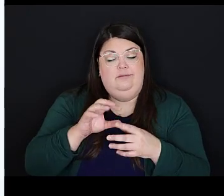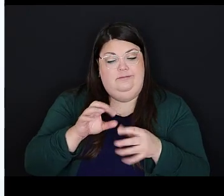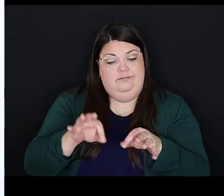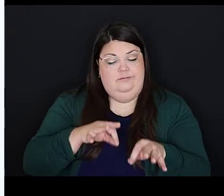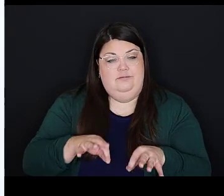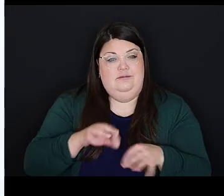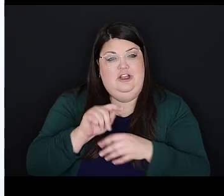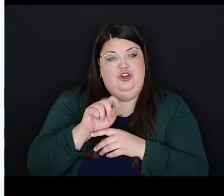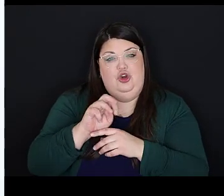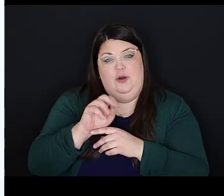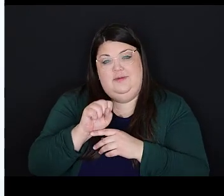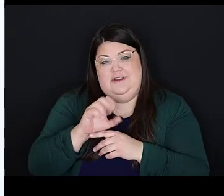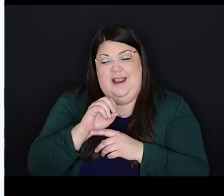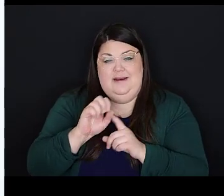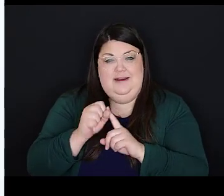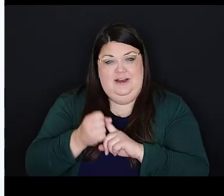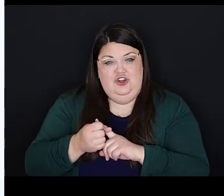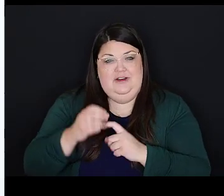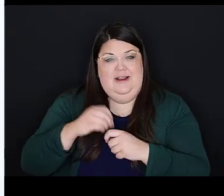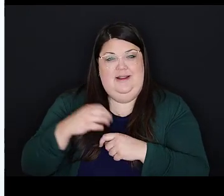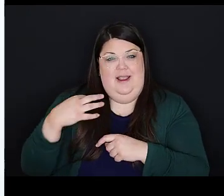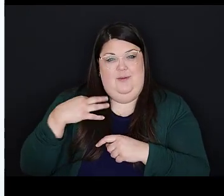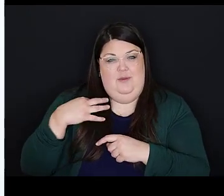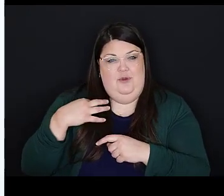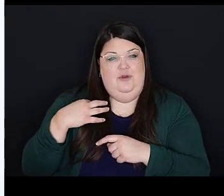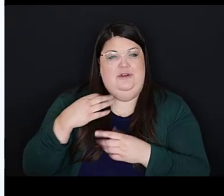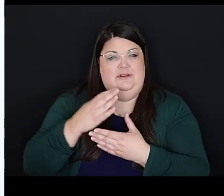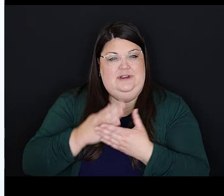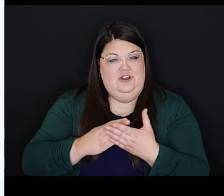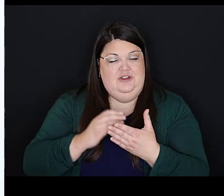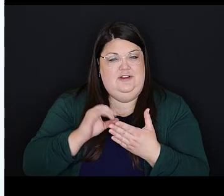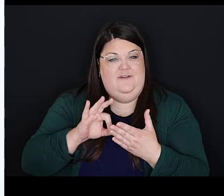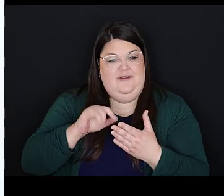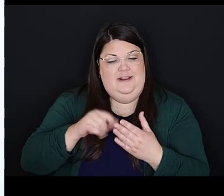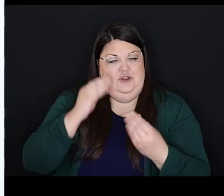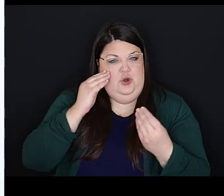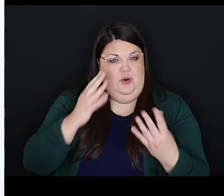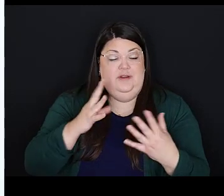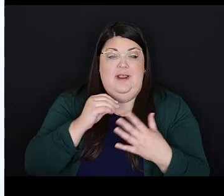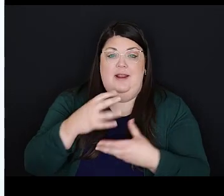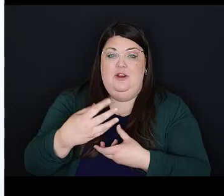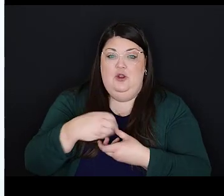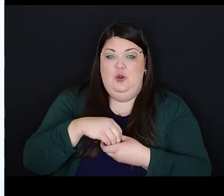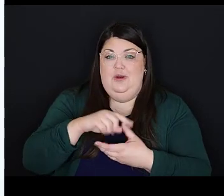in the Applicable Regulations section of this notice and include these and other